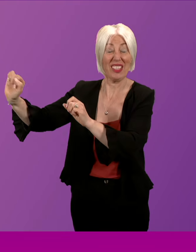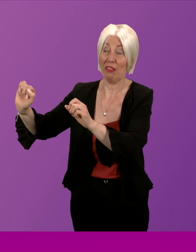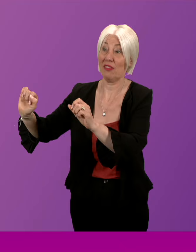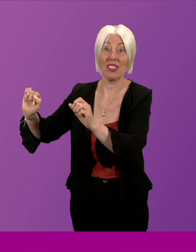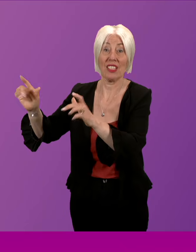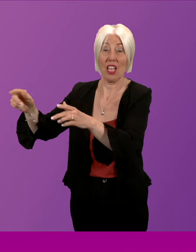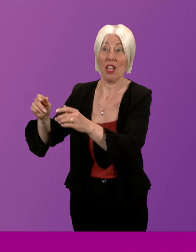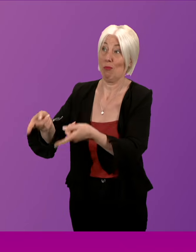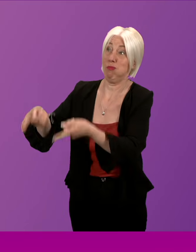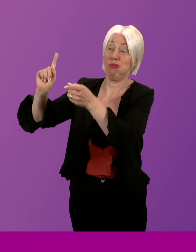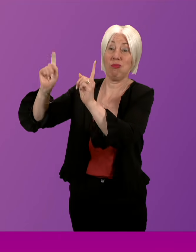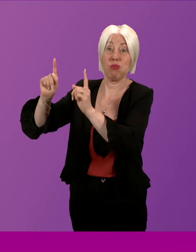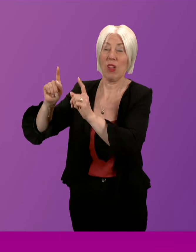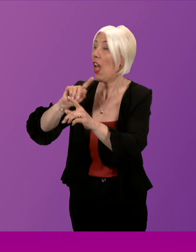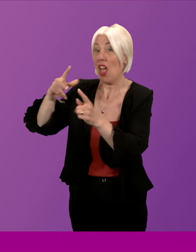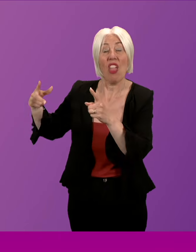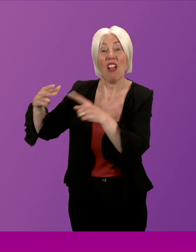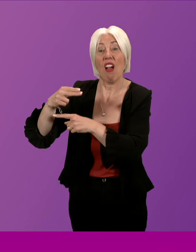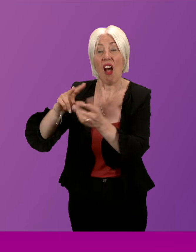so Conservative party members should not come to the chamber with unreasonable expectations.